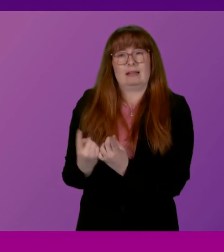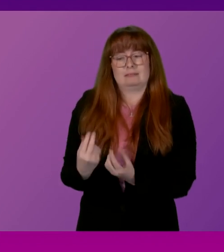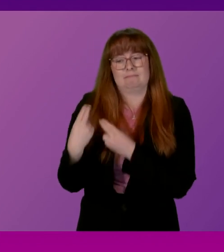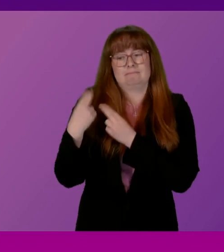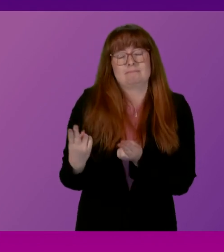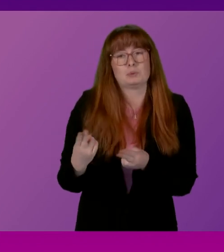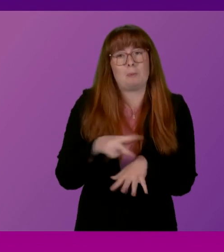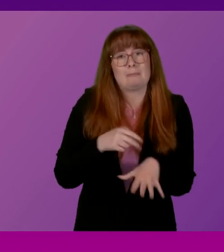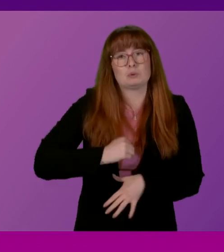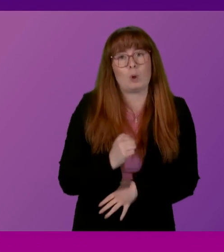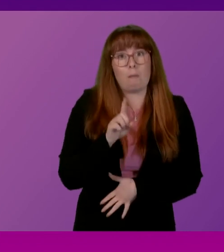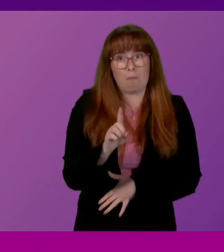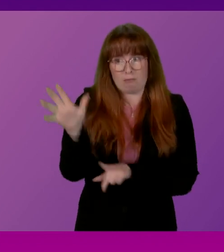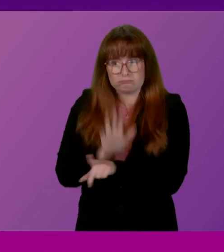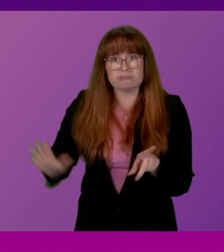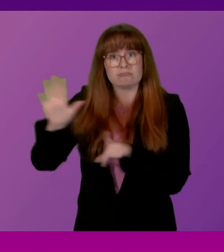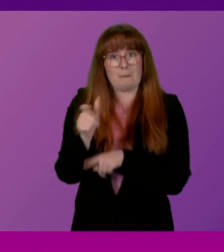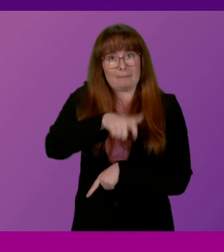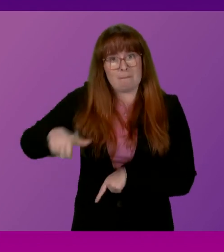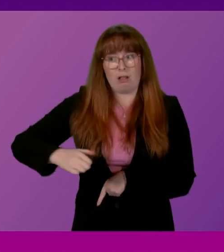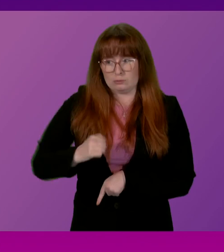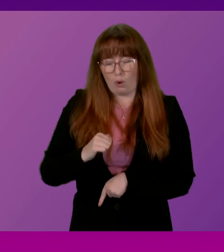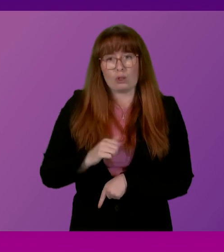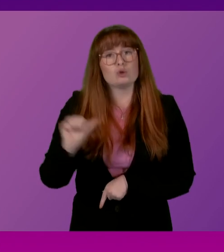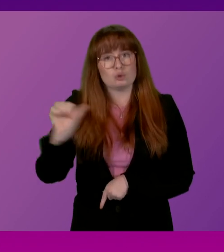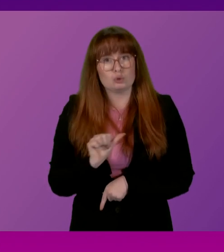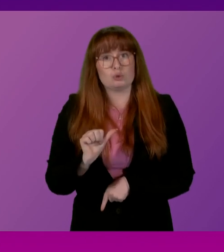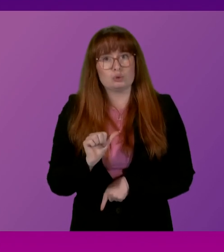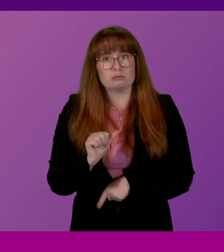but people across Scotland should be in no doubt whatsoever that their communities are